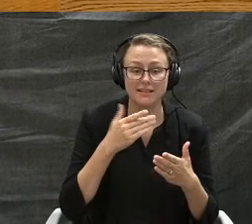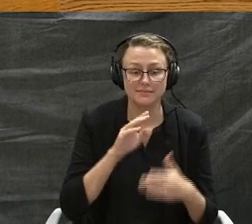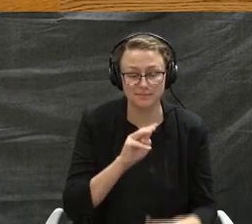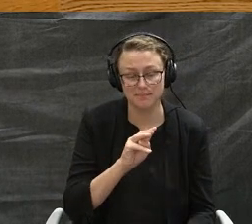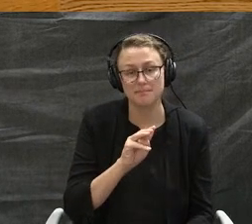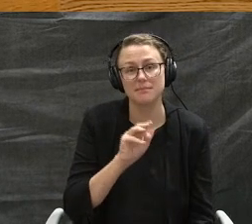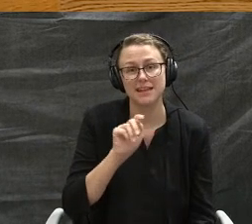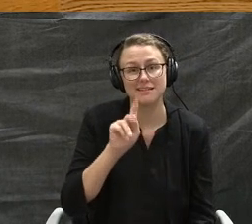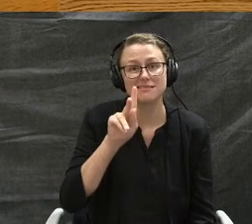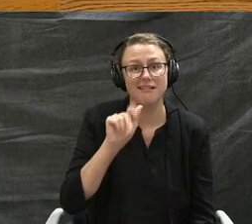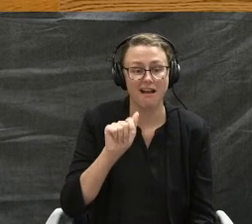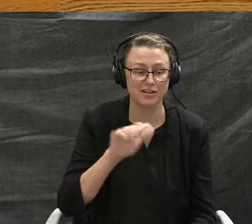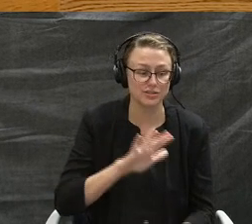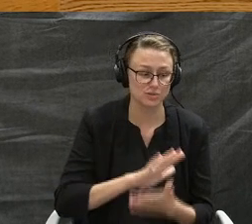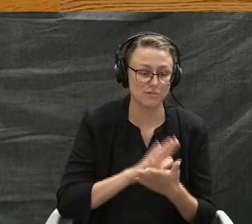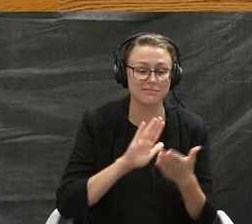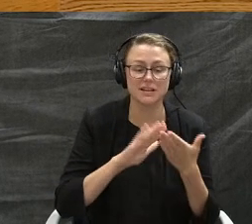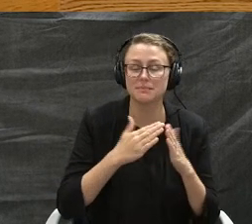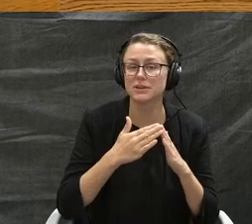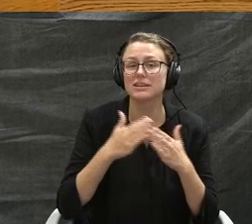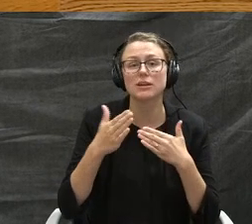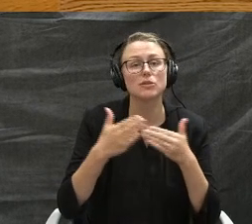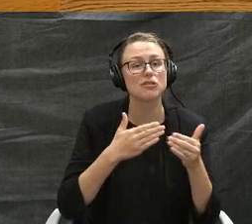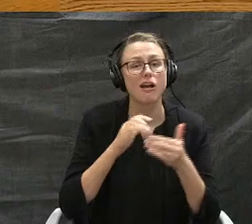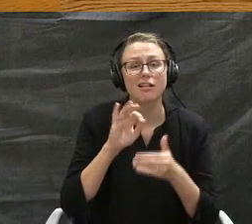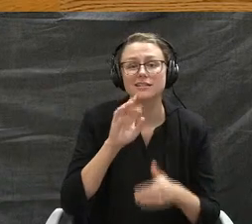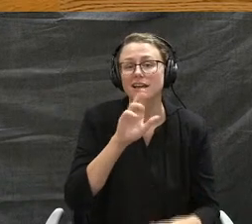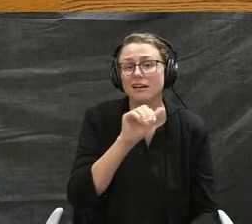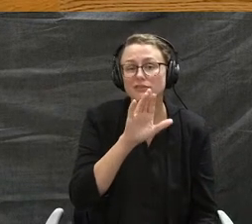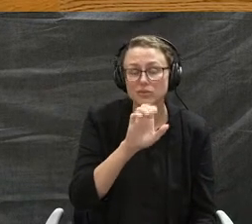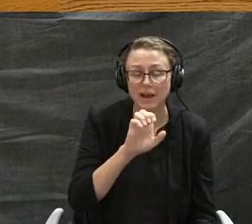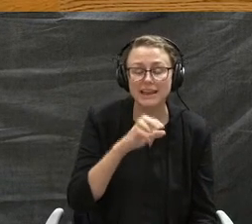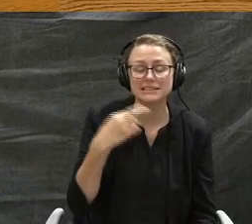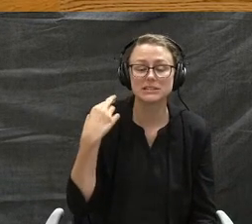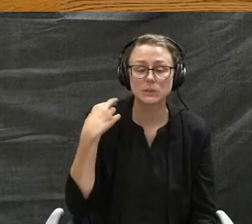Tonka schools community regardless of race, religion,